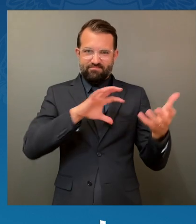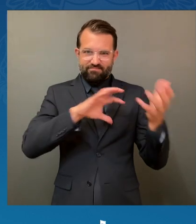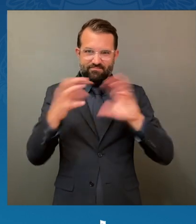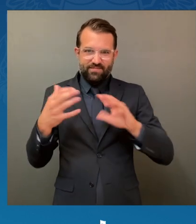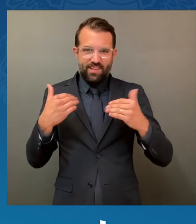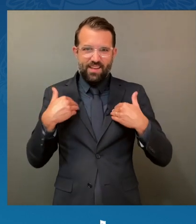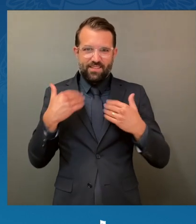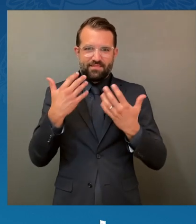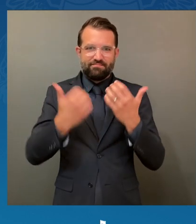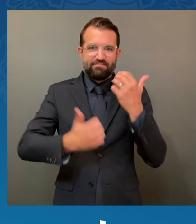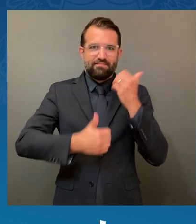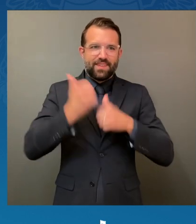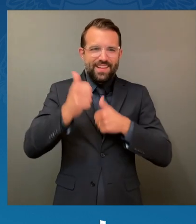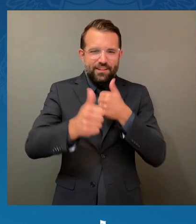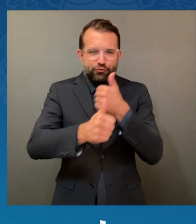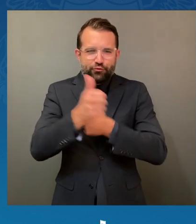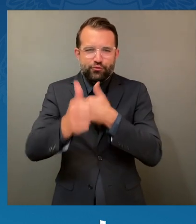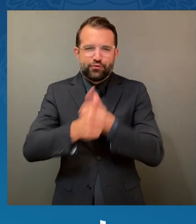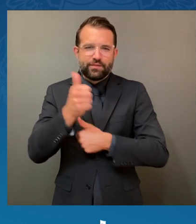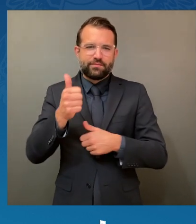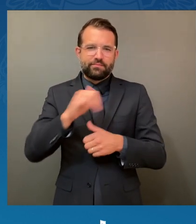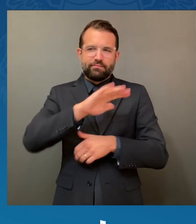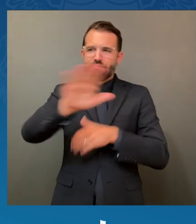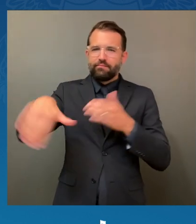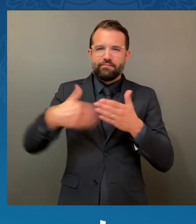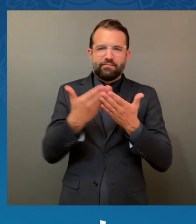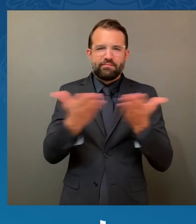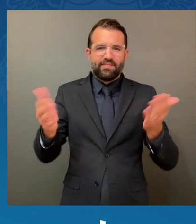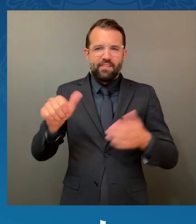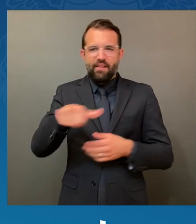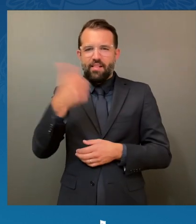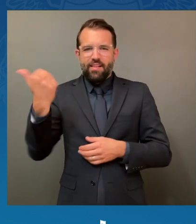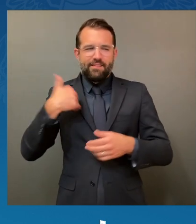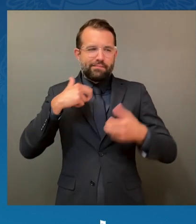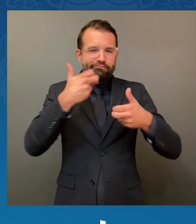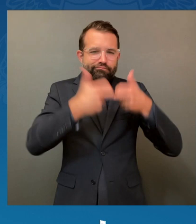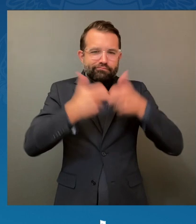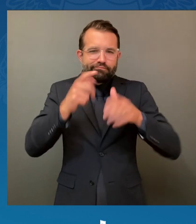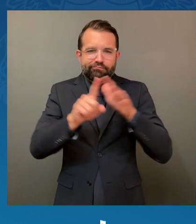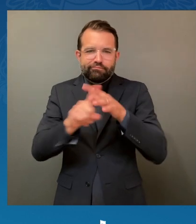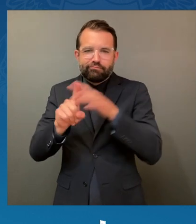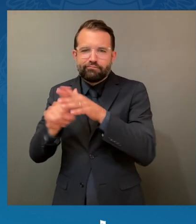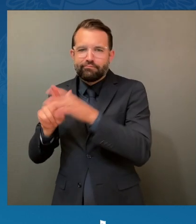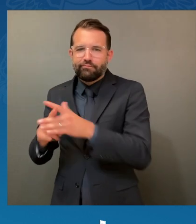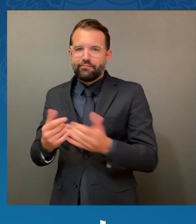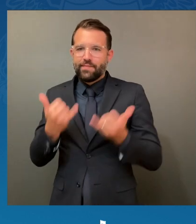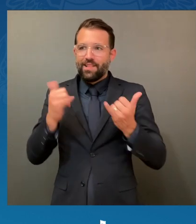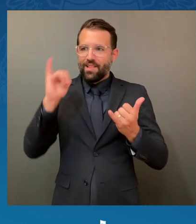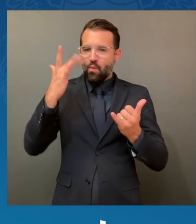That's why I am so excited that the Biden-Harris administration is tackling the climate crisis head on.